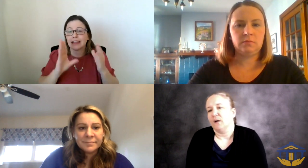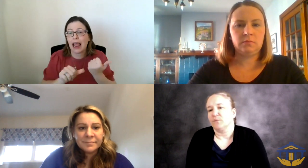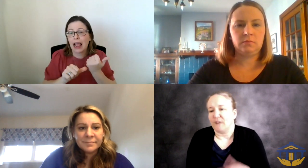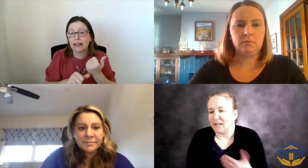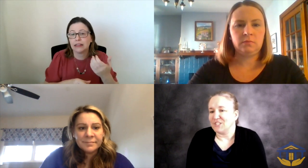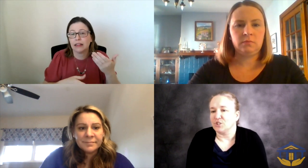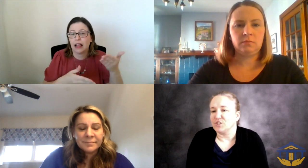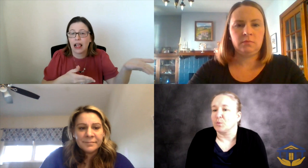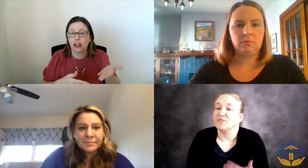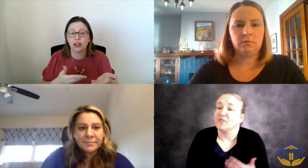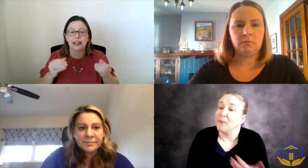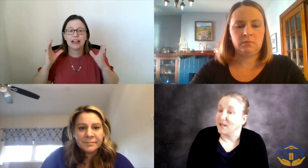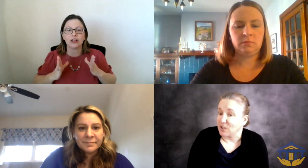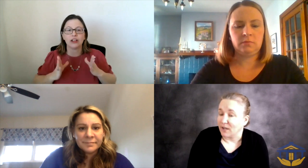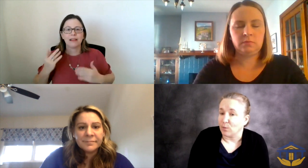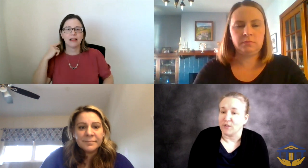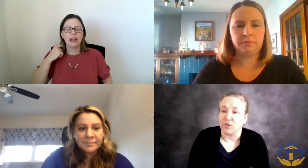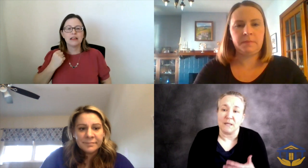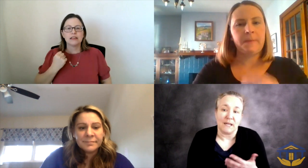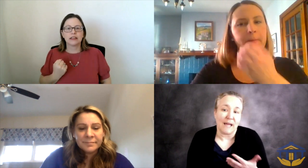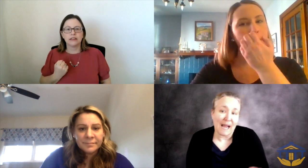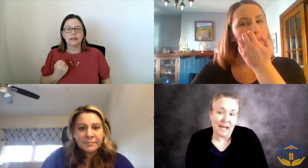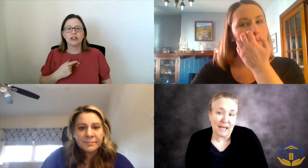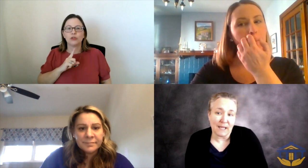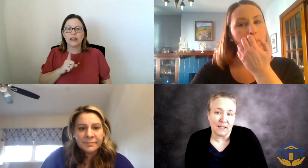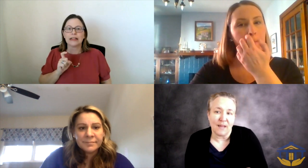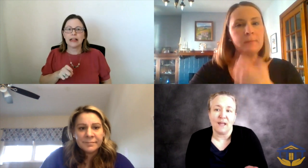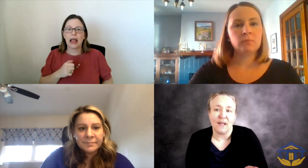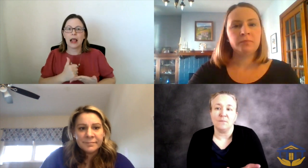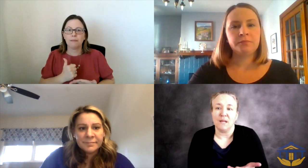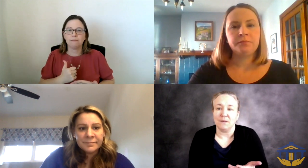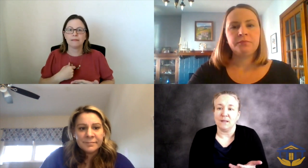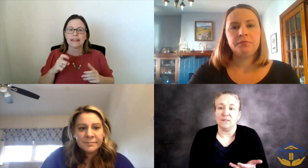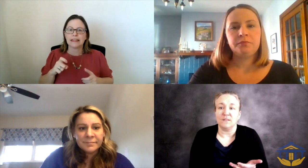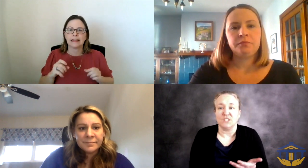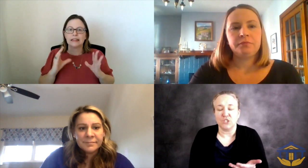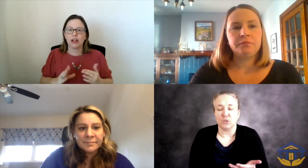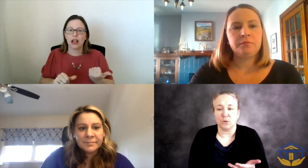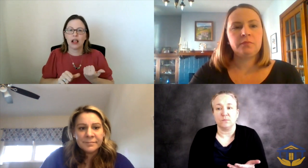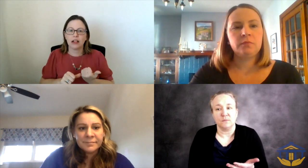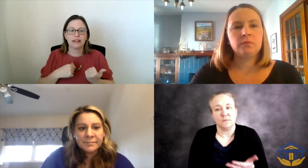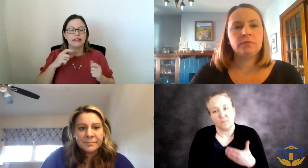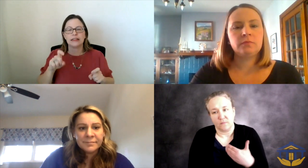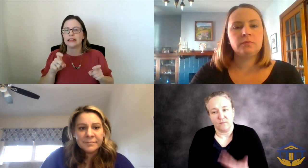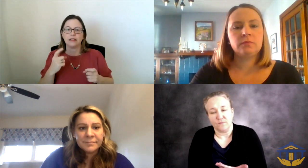additional support for my child, whether it be an aide?” And then maybe the teacher will feel that's